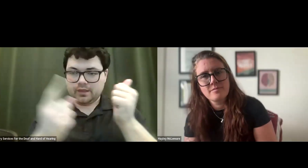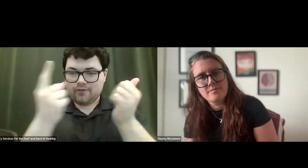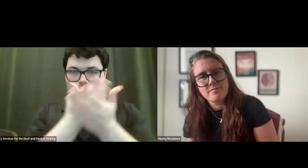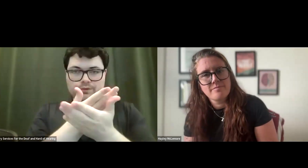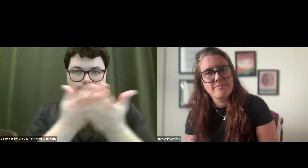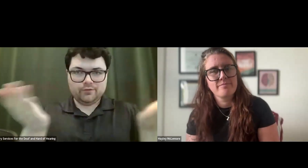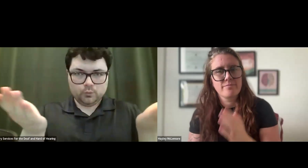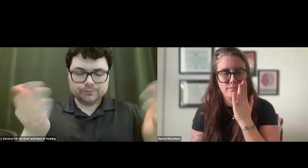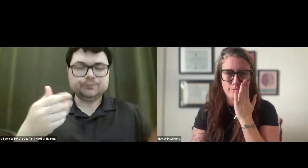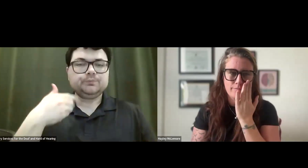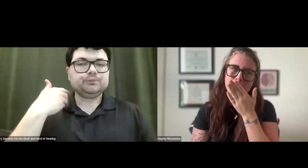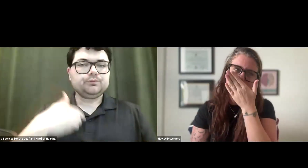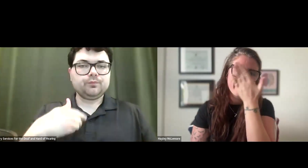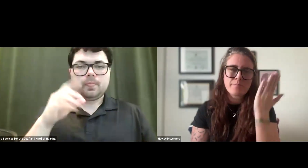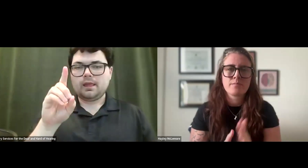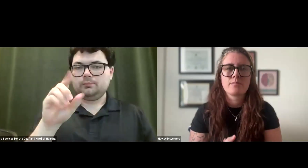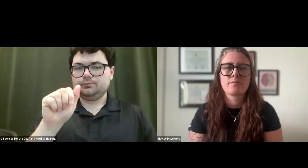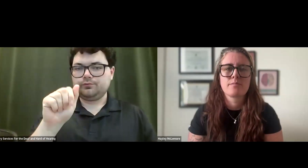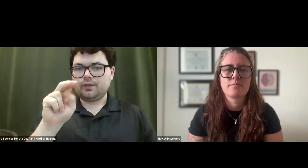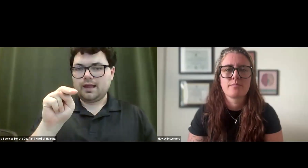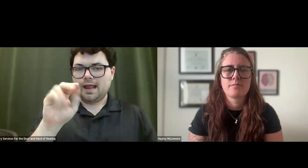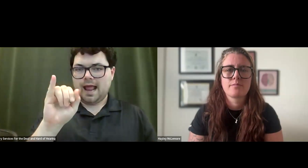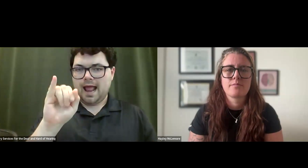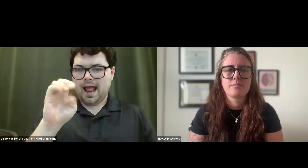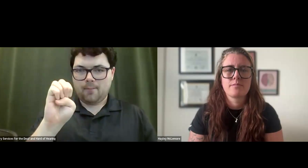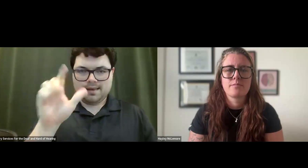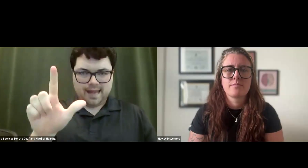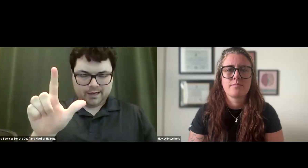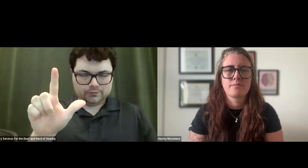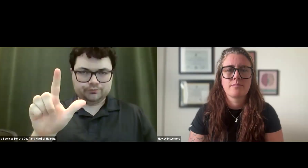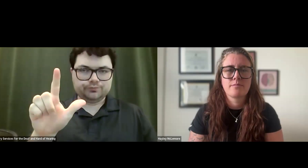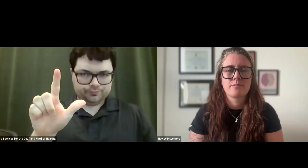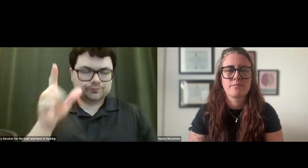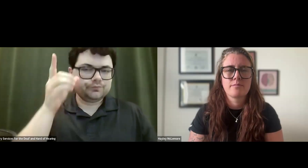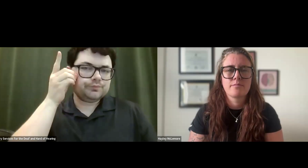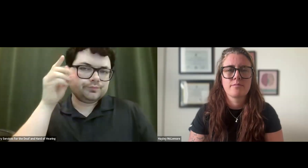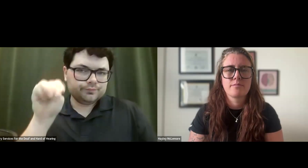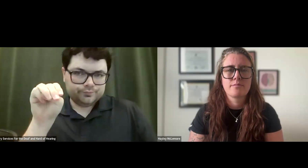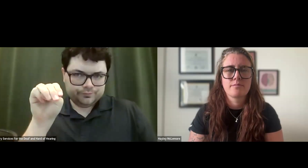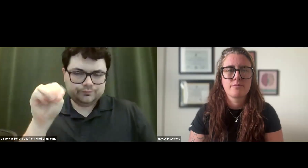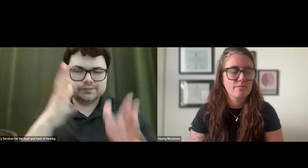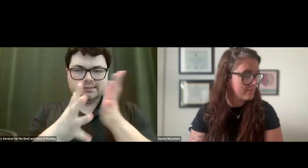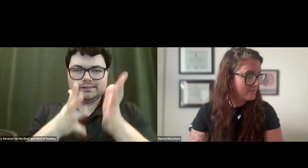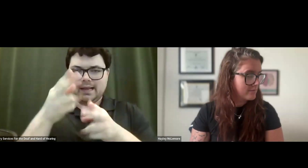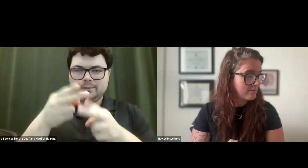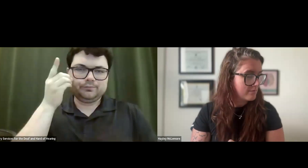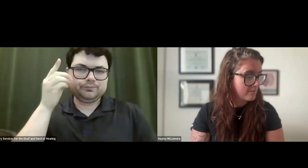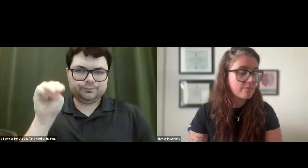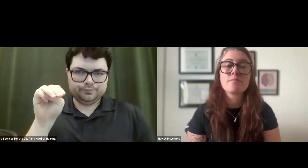[Interpreter for Daniel] Hello, everybody. Thank you so much for joining us. My name is Daniel, and here is my name sign.